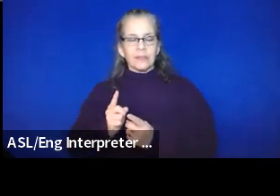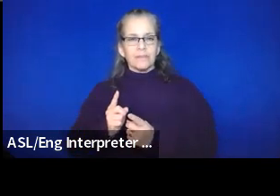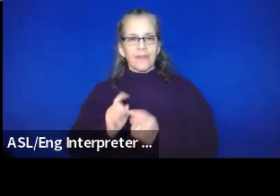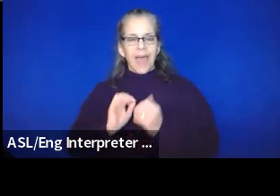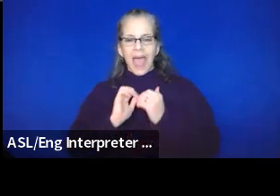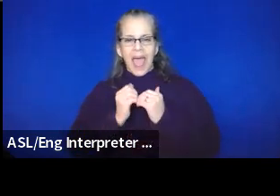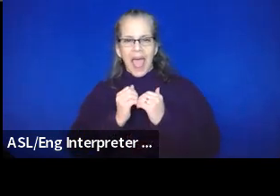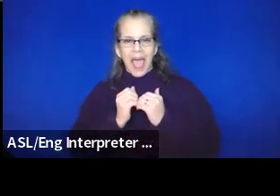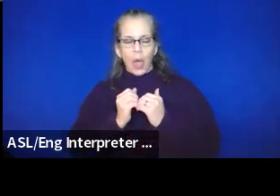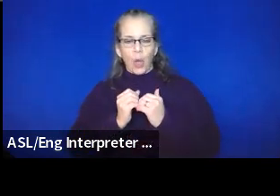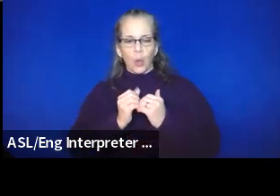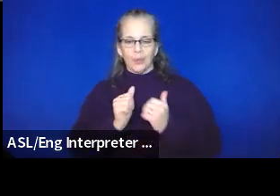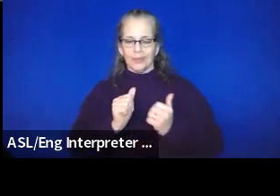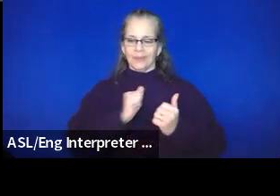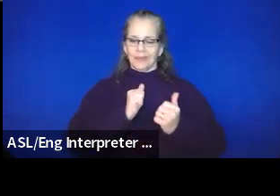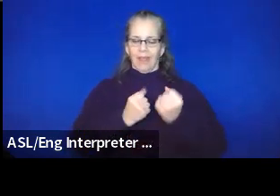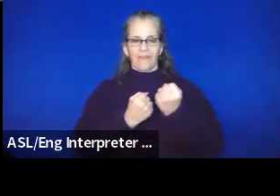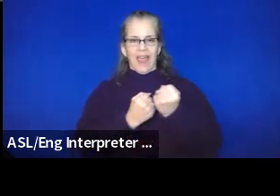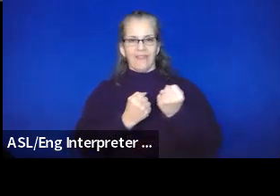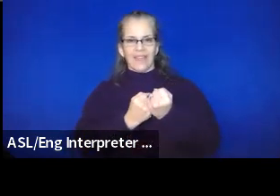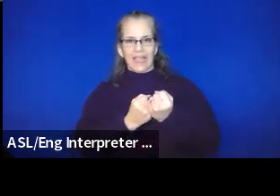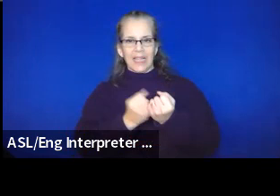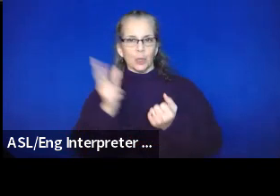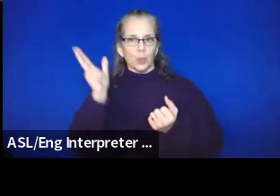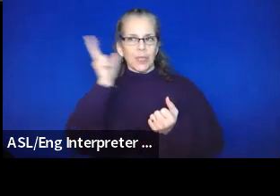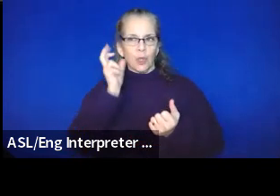advocate, you know, to better hear in those situations where, you know, they're struggling